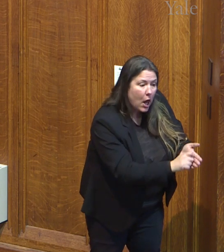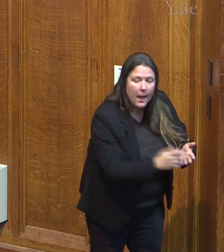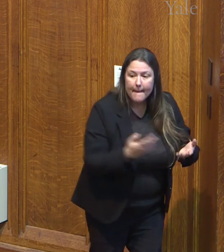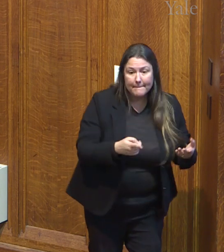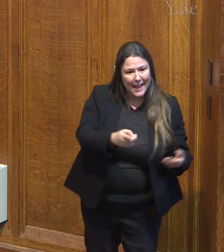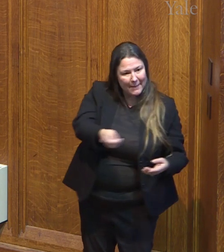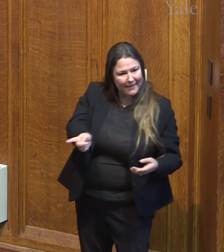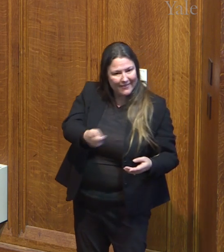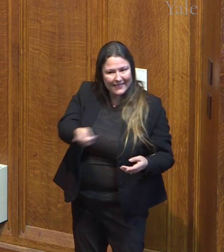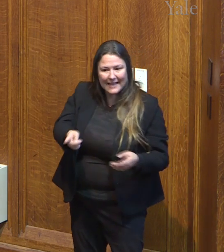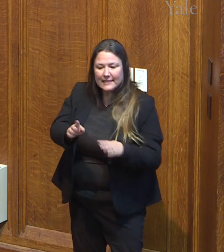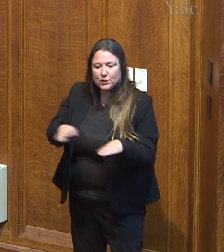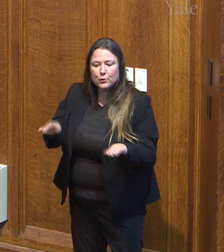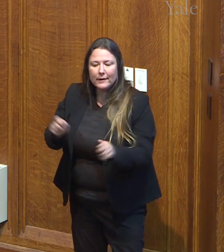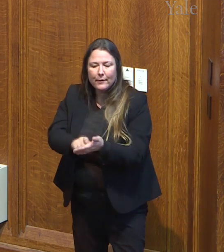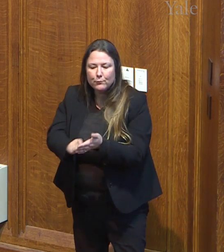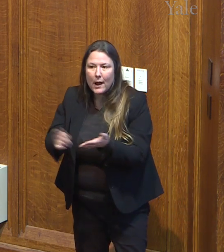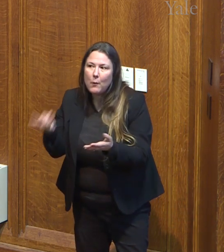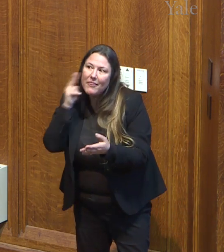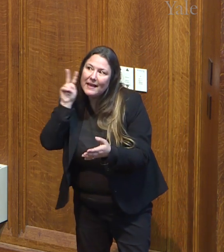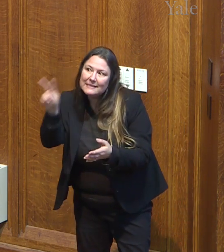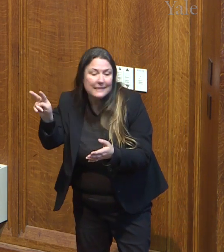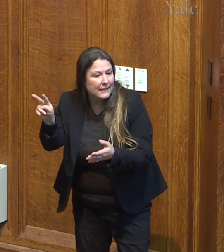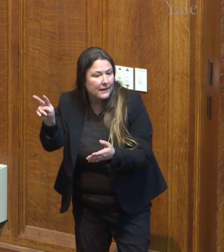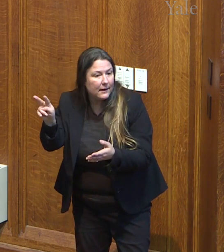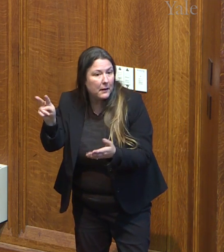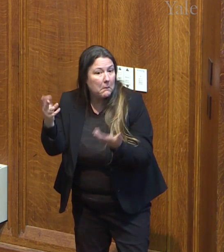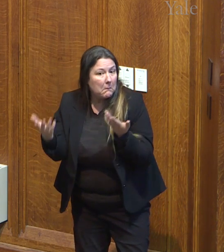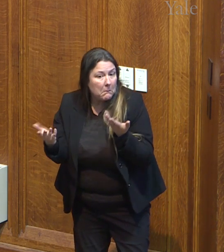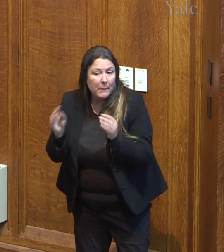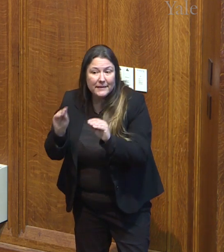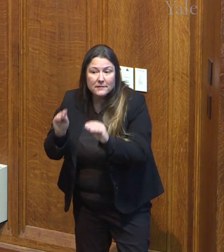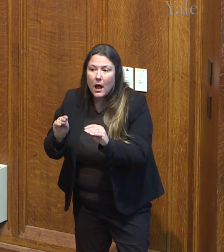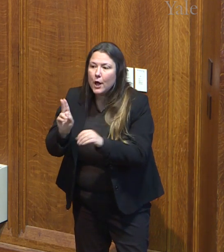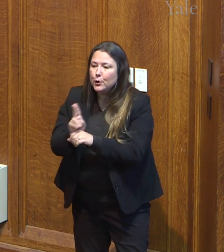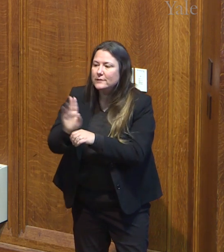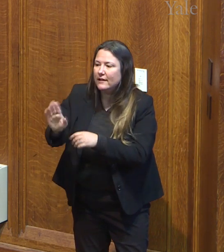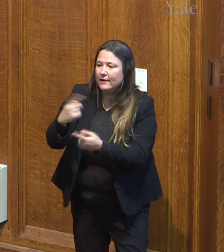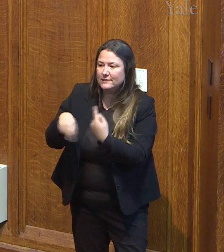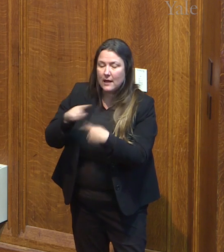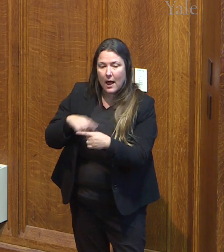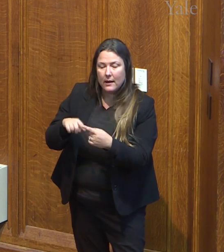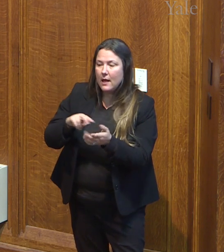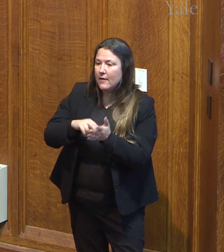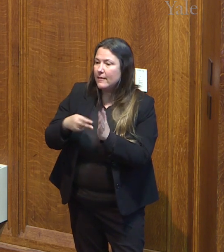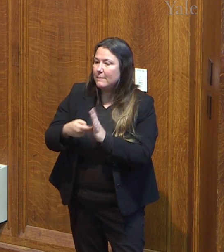to write what they see, I.E. to be taught in their own signs the meaning of written words